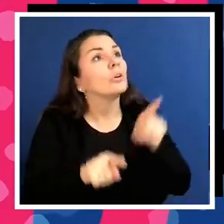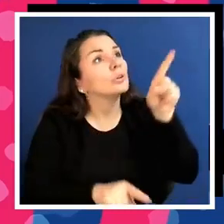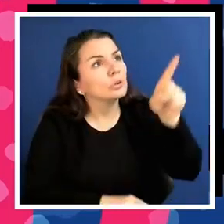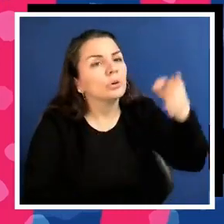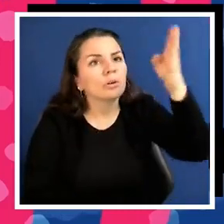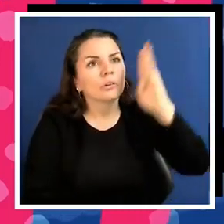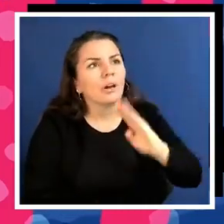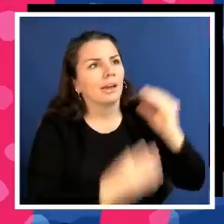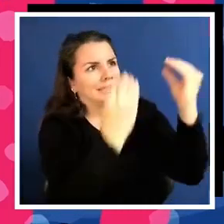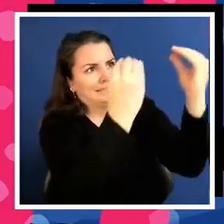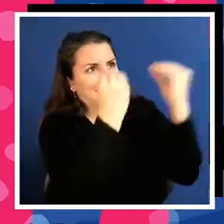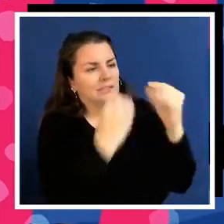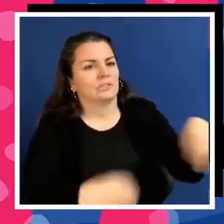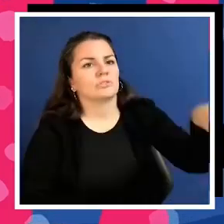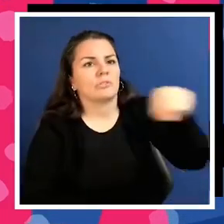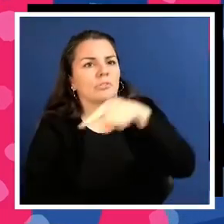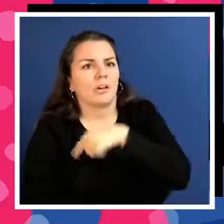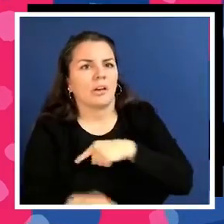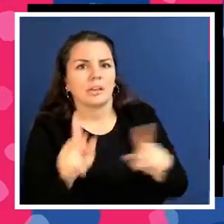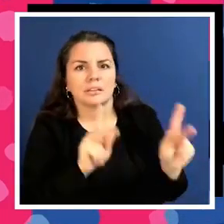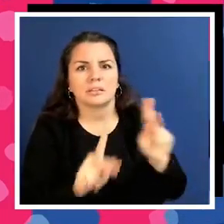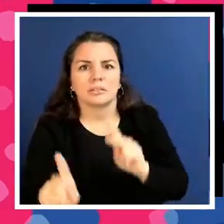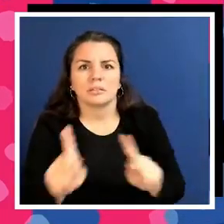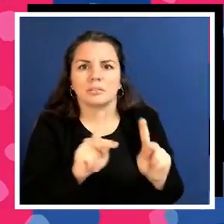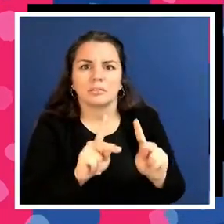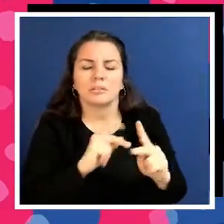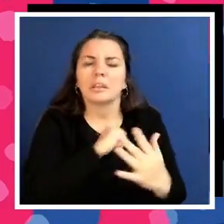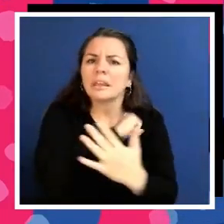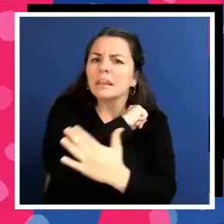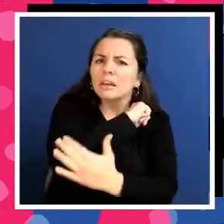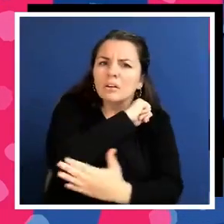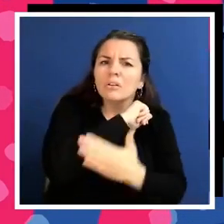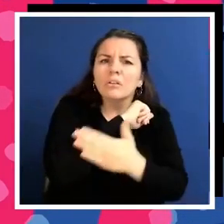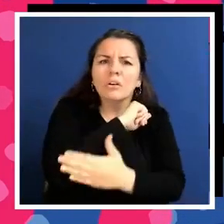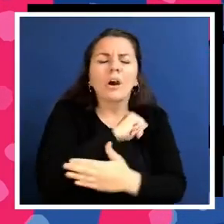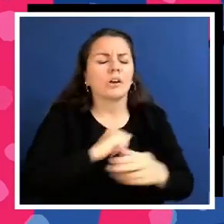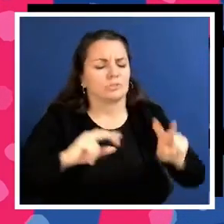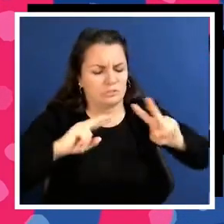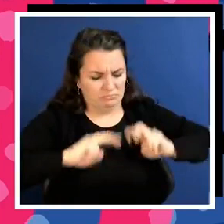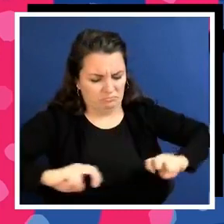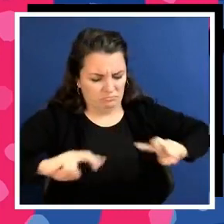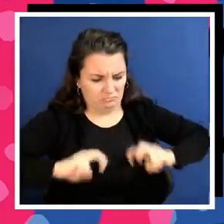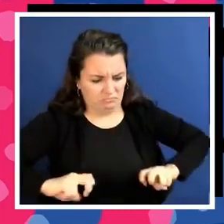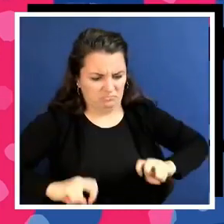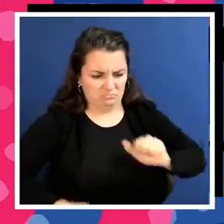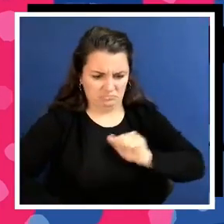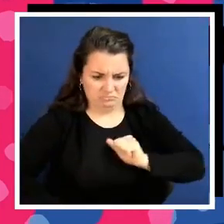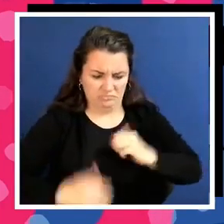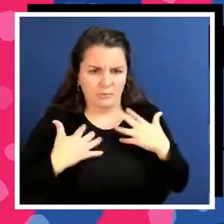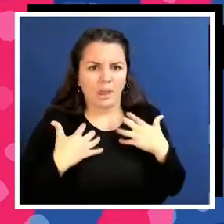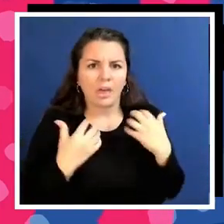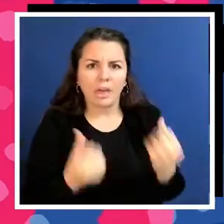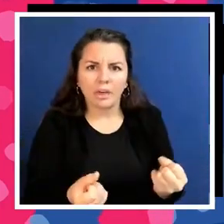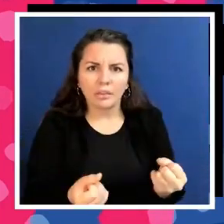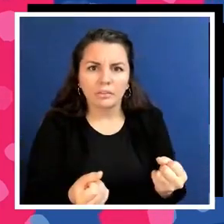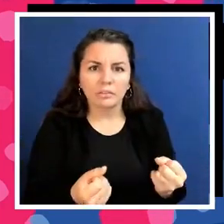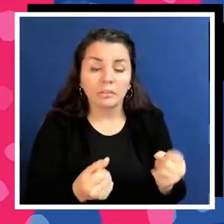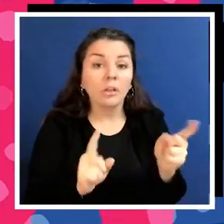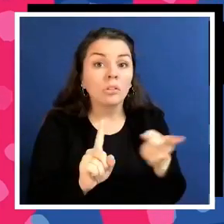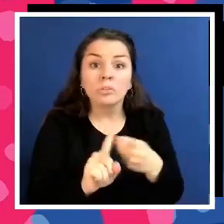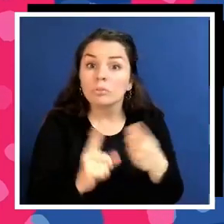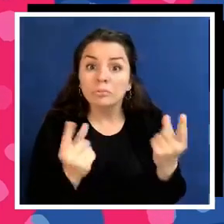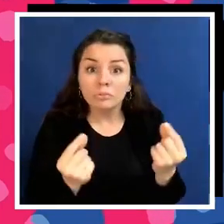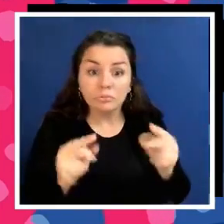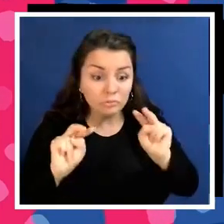CHANCE.